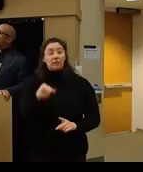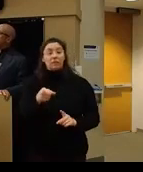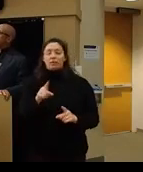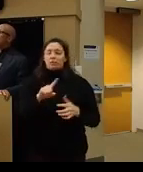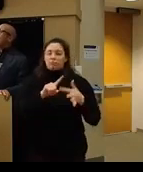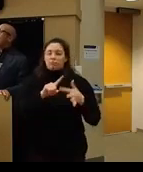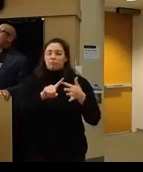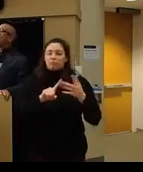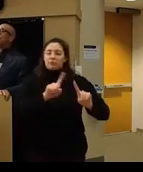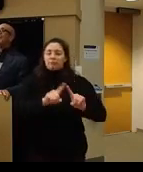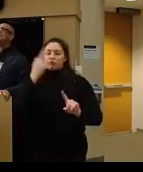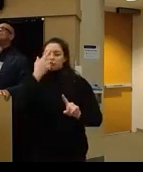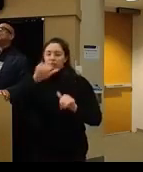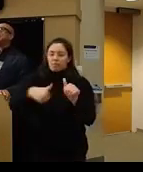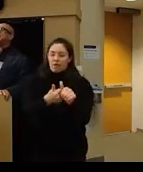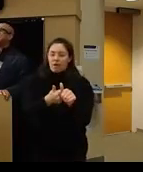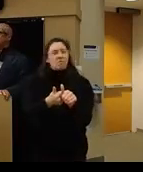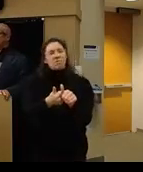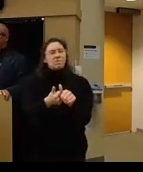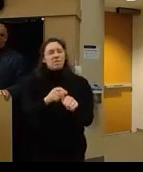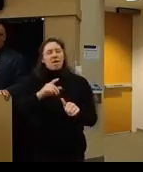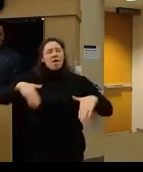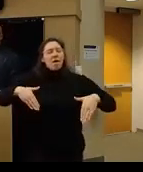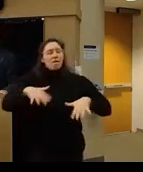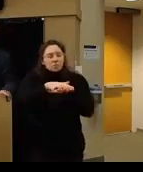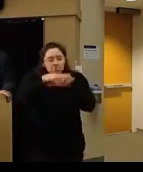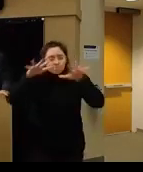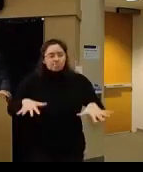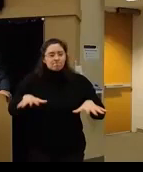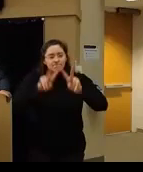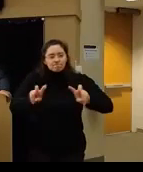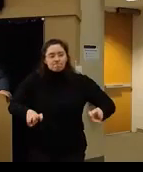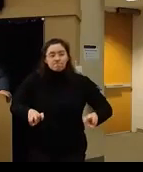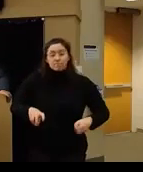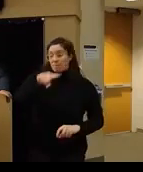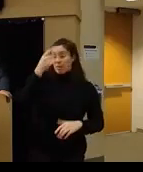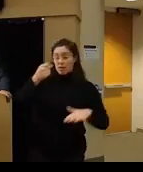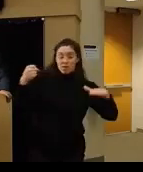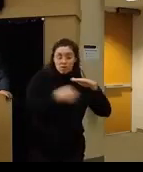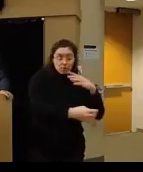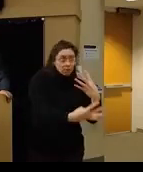purposes that I think we haven't really yet shed the criminalization of Blackness Blackness and